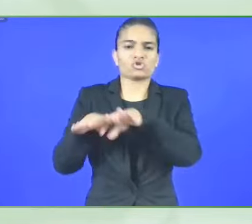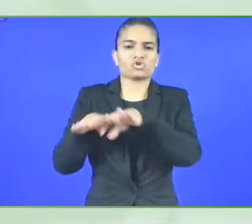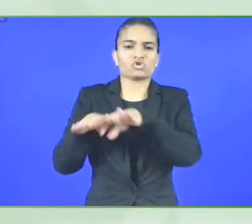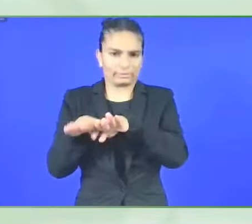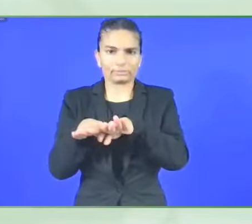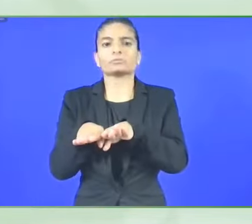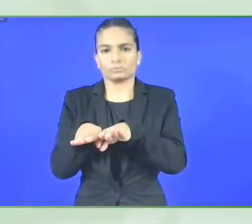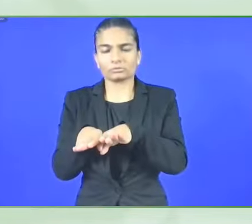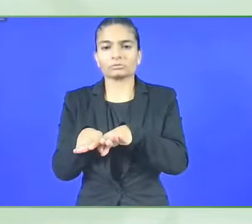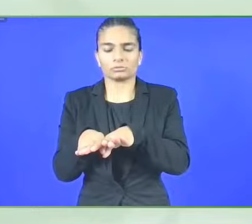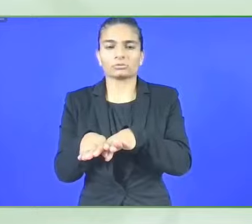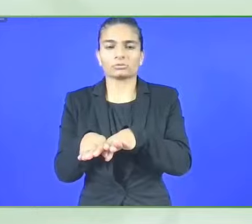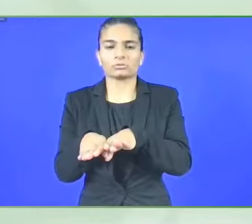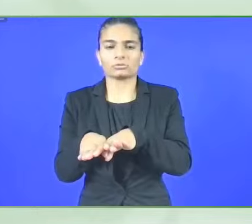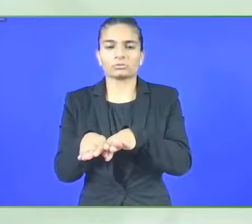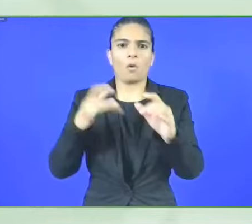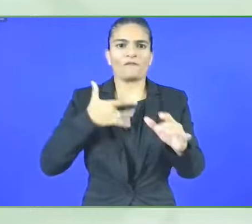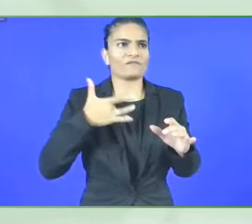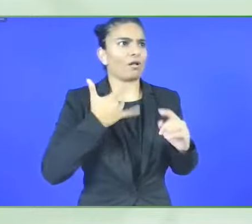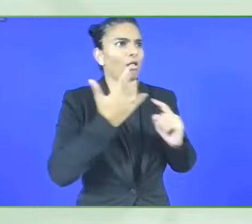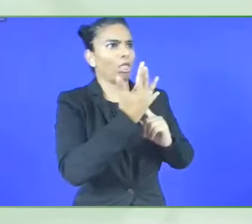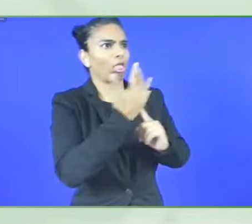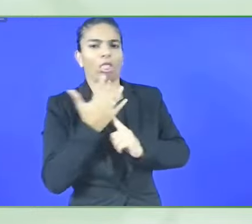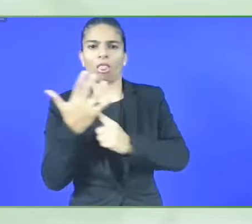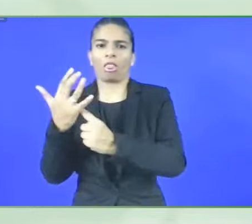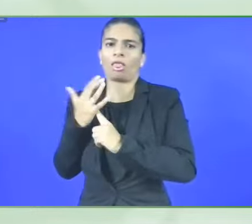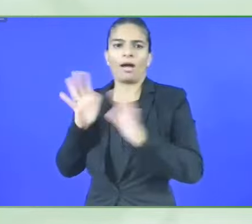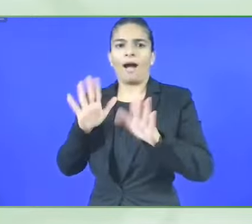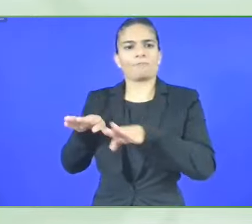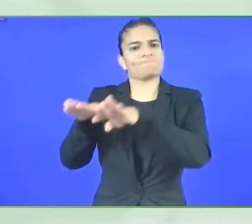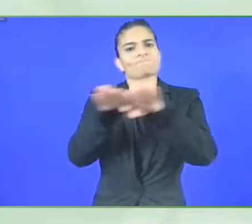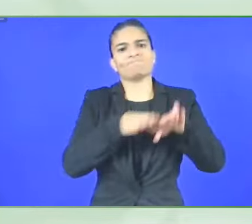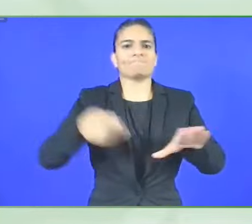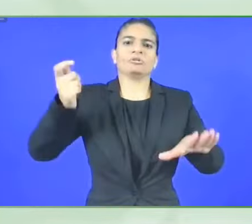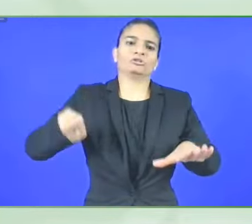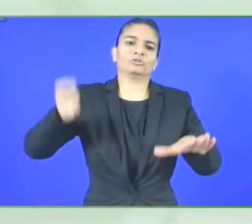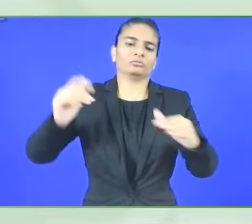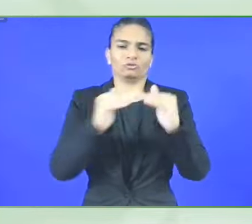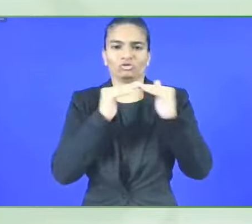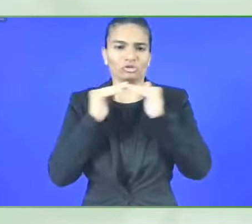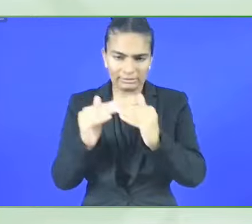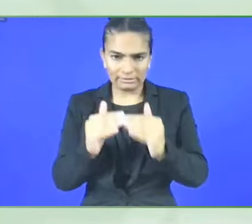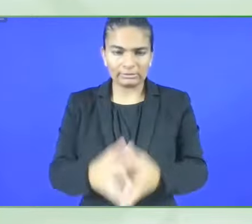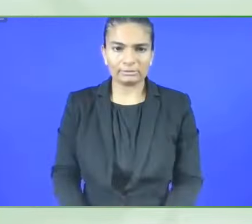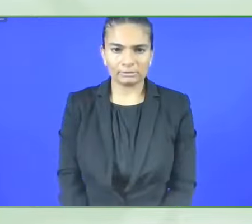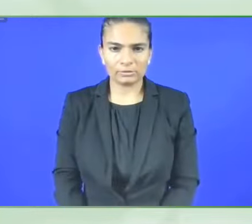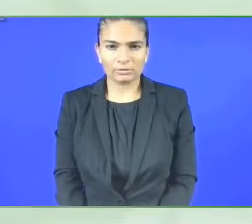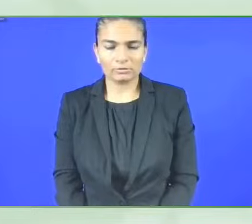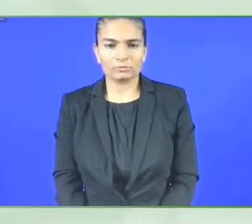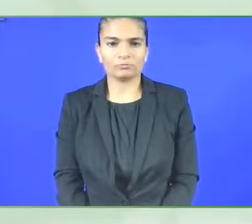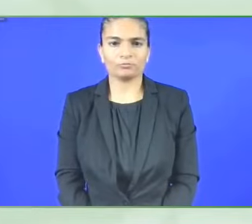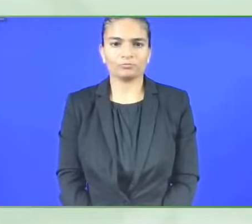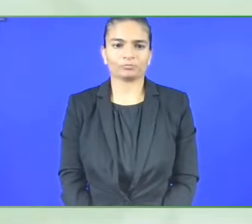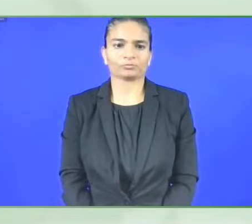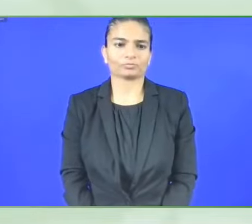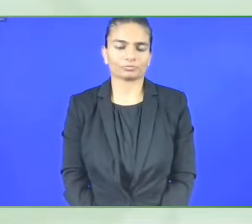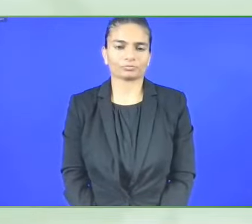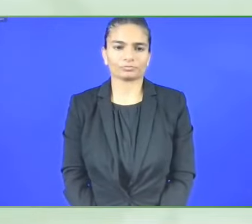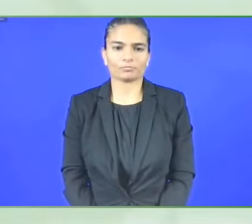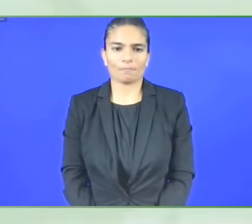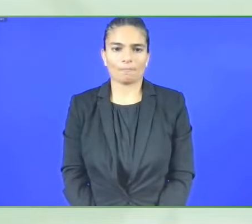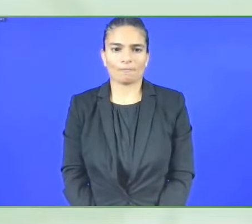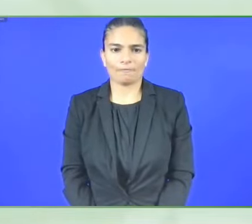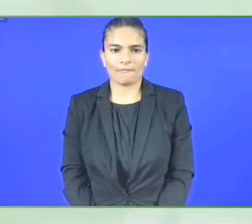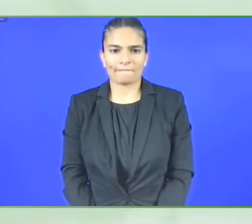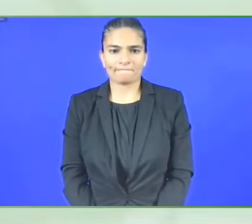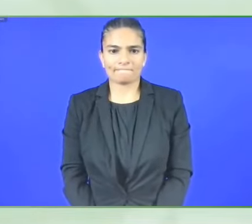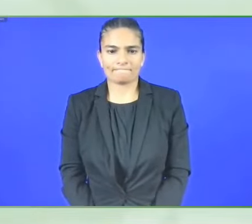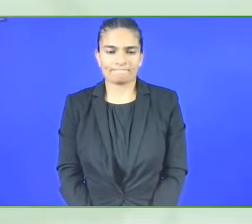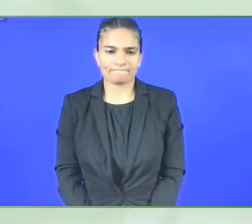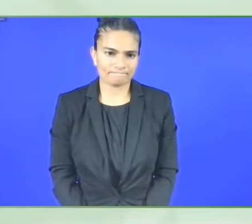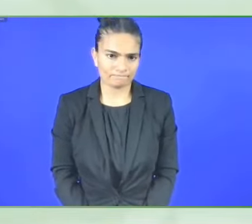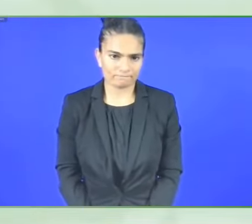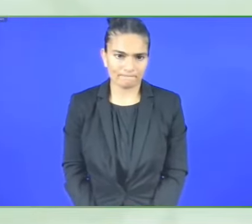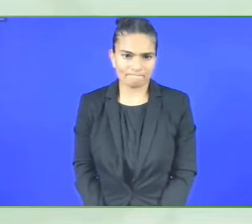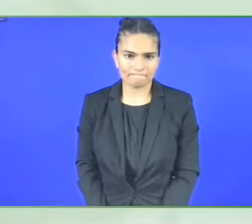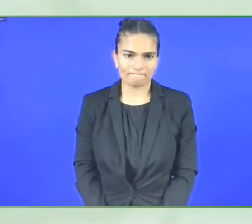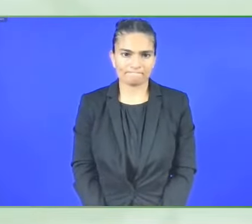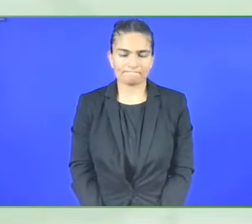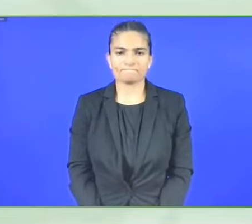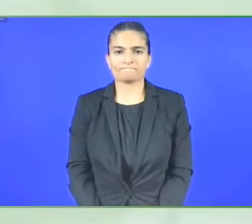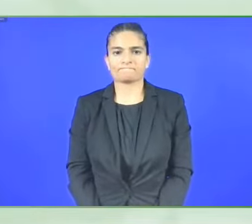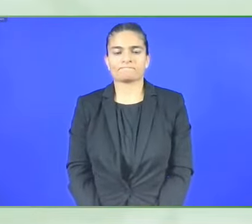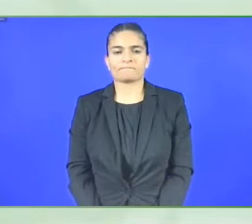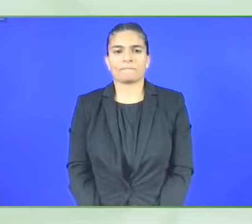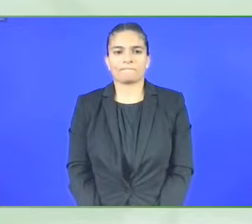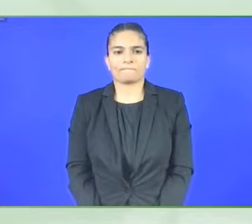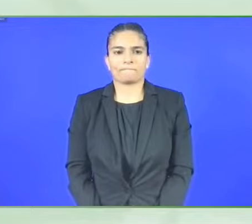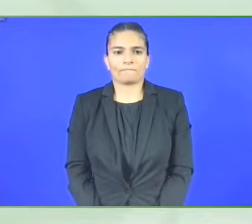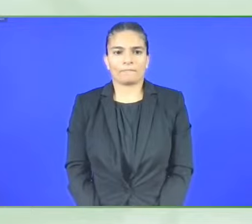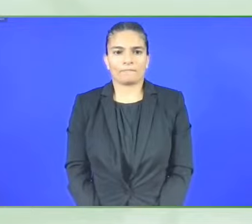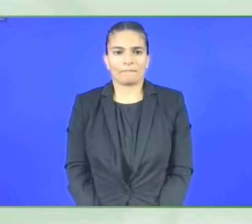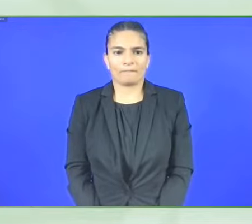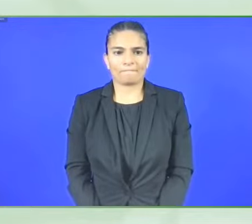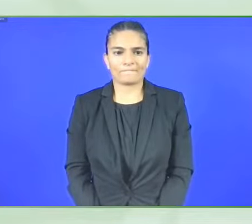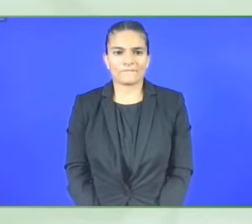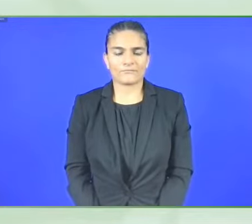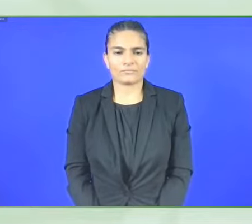from policymakers, other designers, but also doctors, everyone can apply universal design,